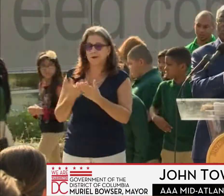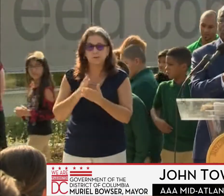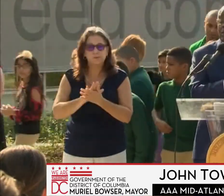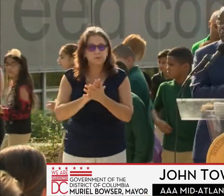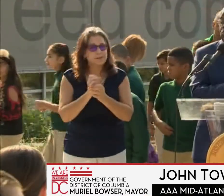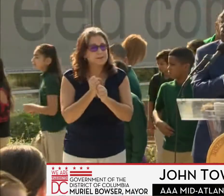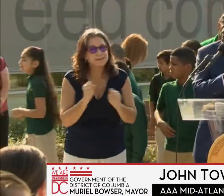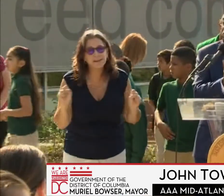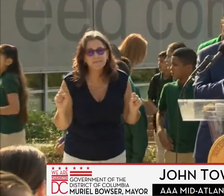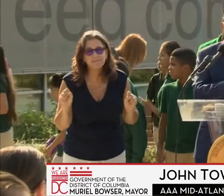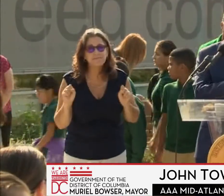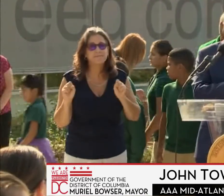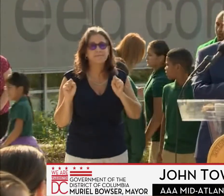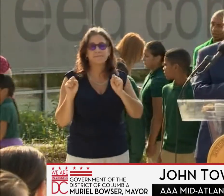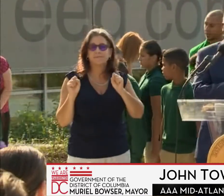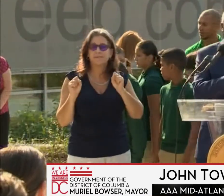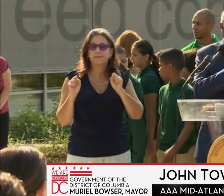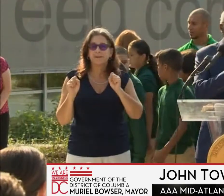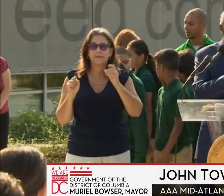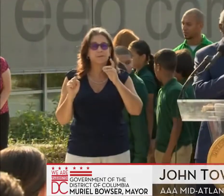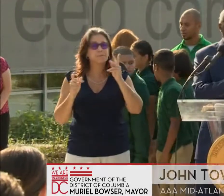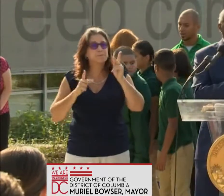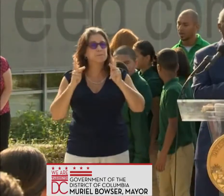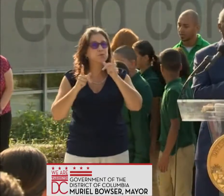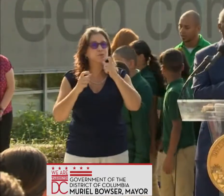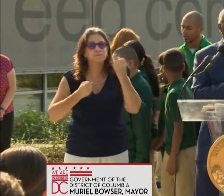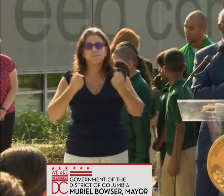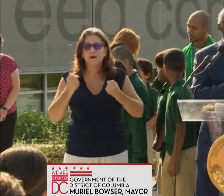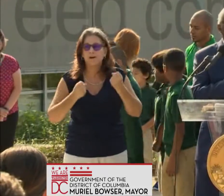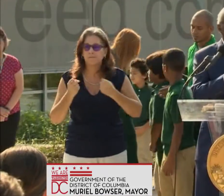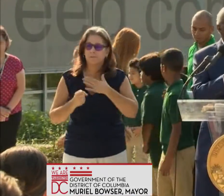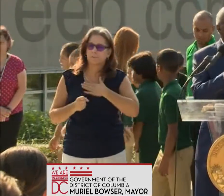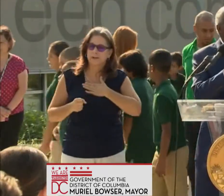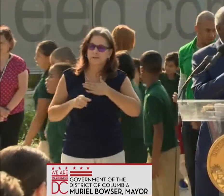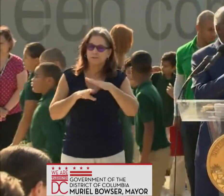districts remember that schools in Washington DC that are properly signed